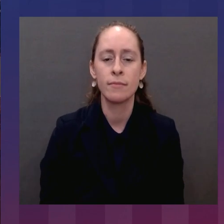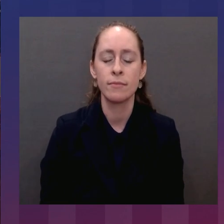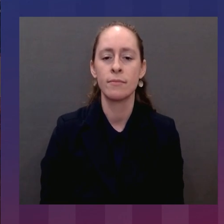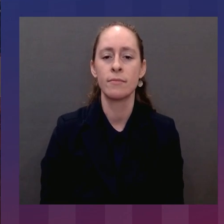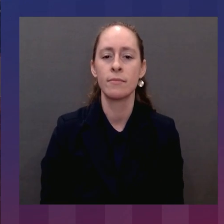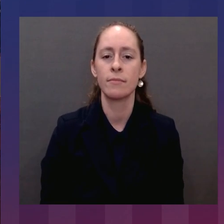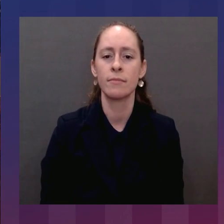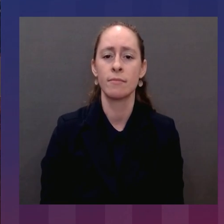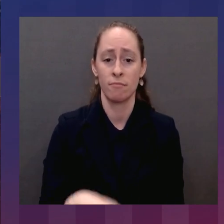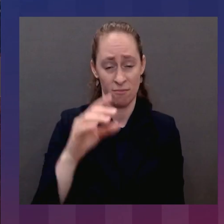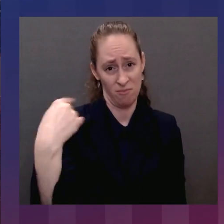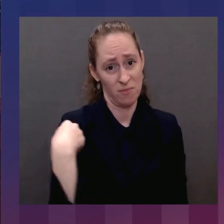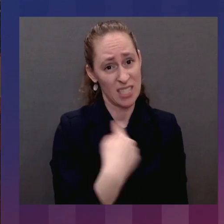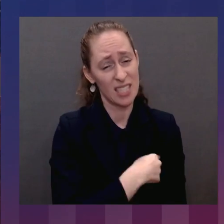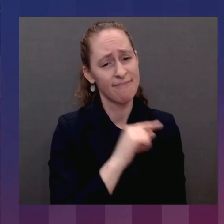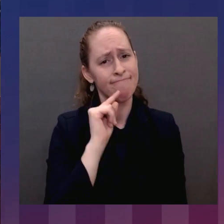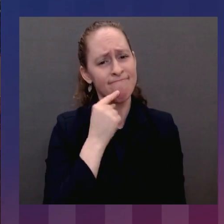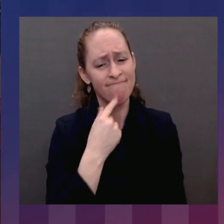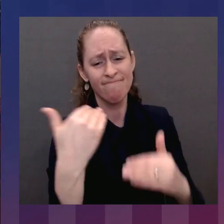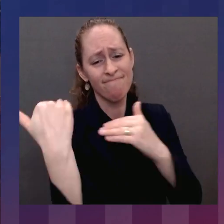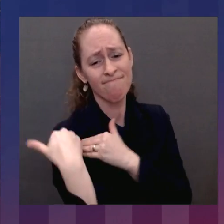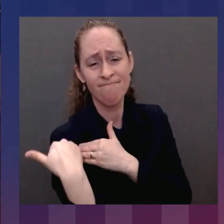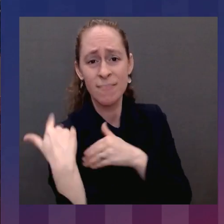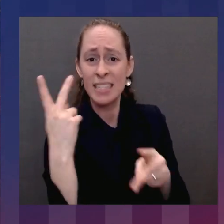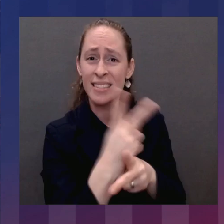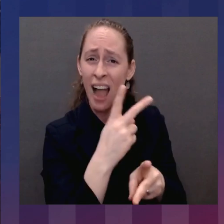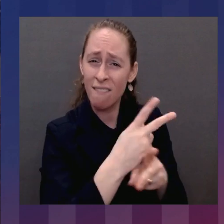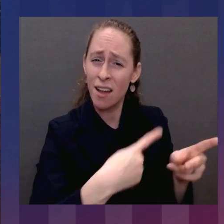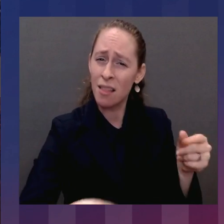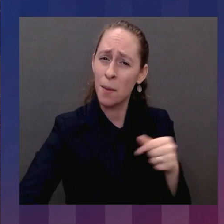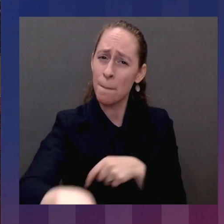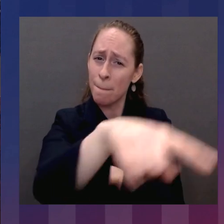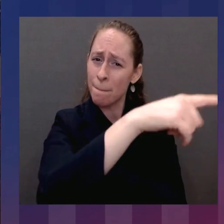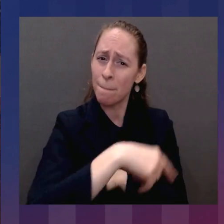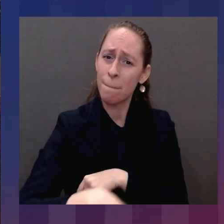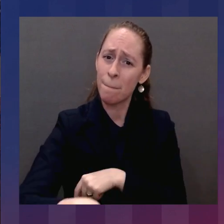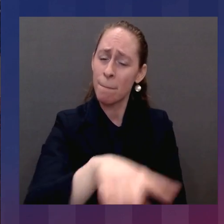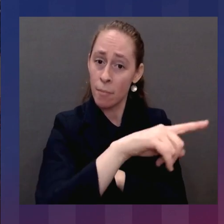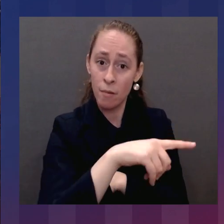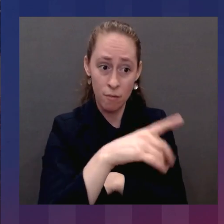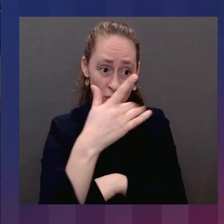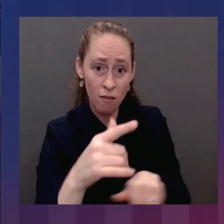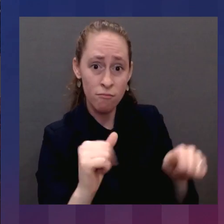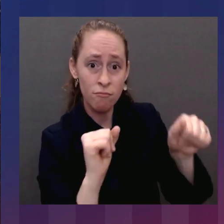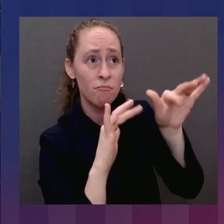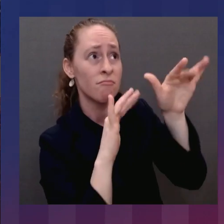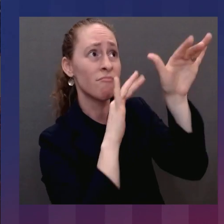and their families when they come home. My administration is providing assistance with job training and housing,